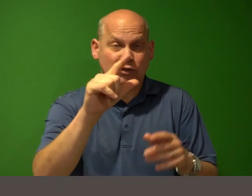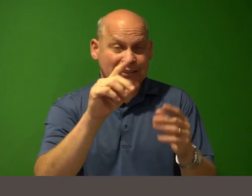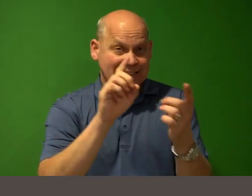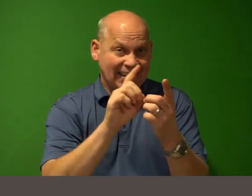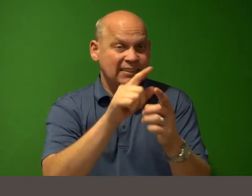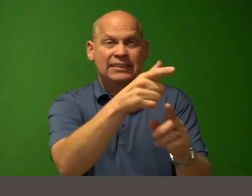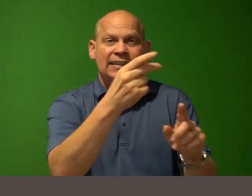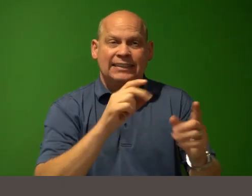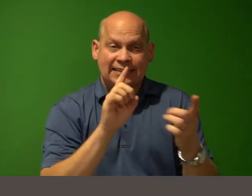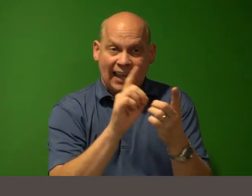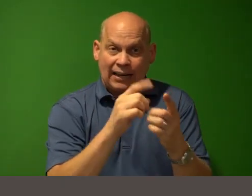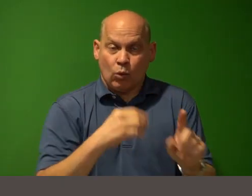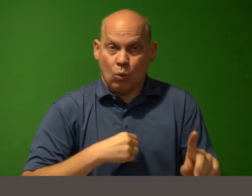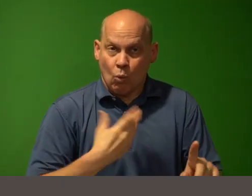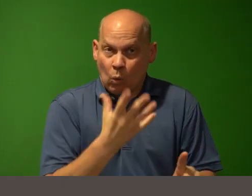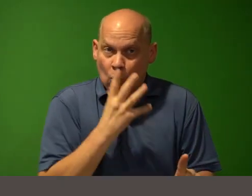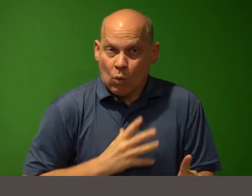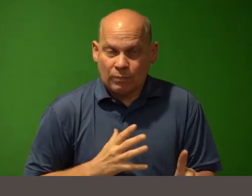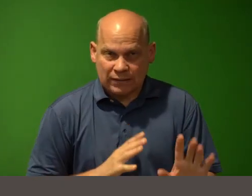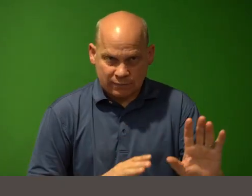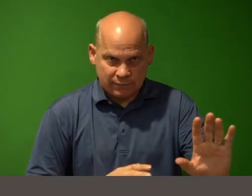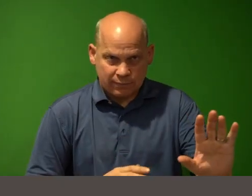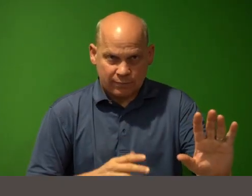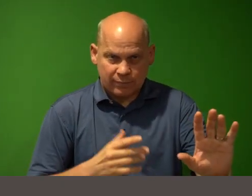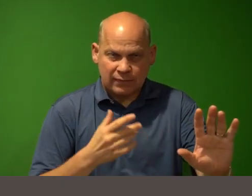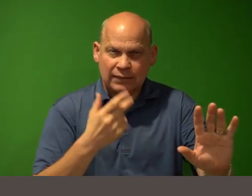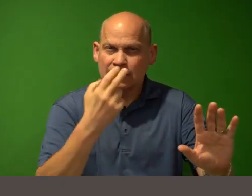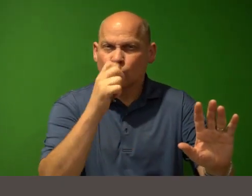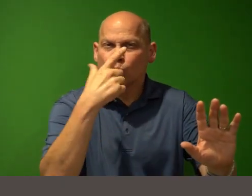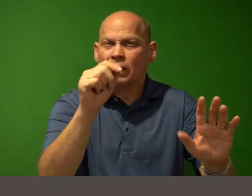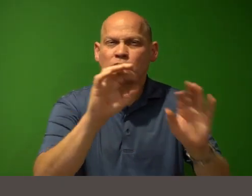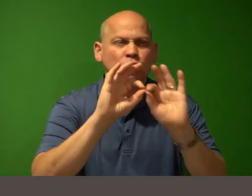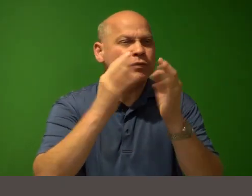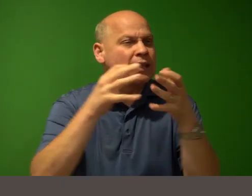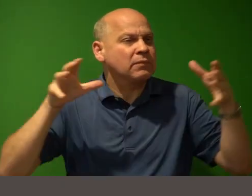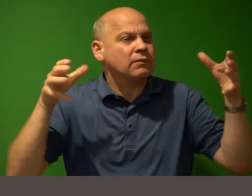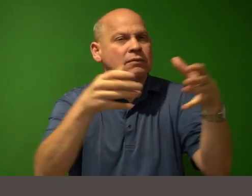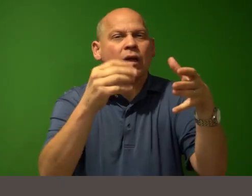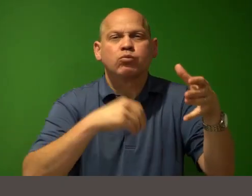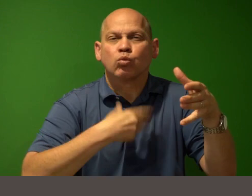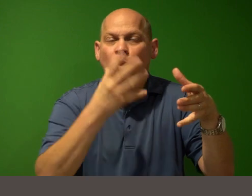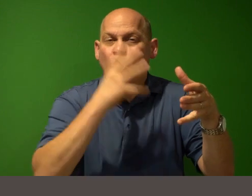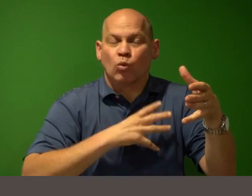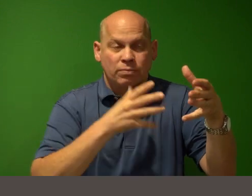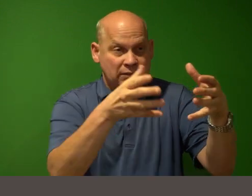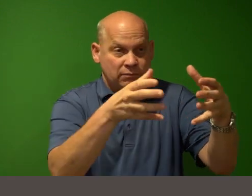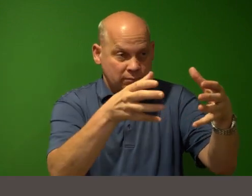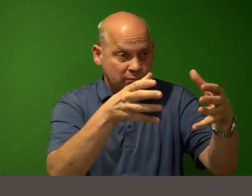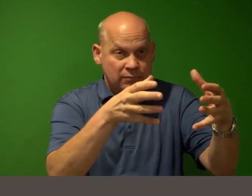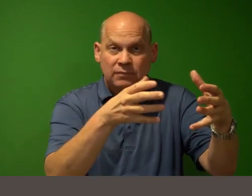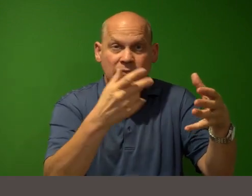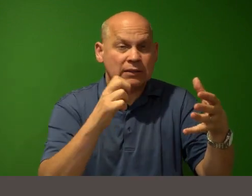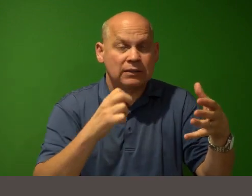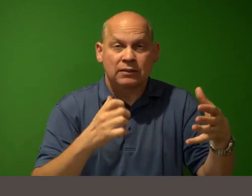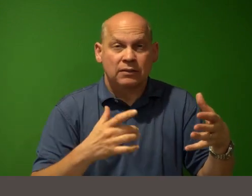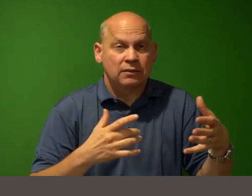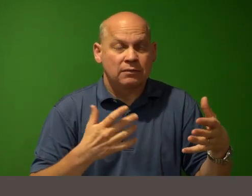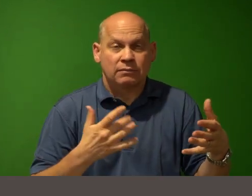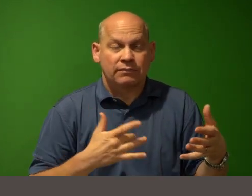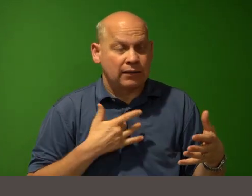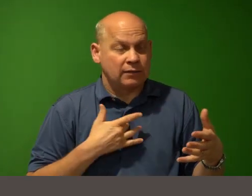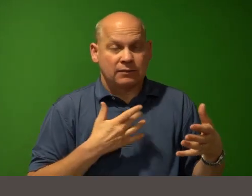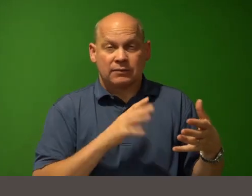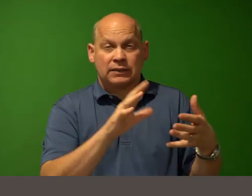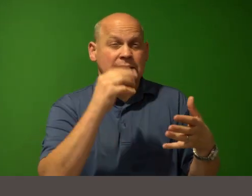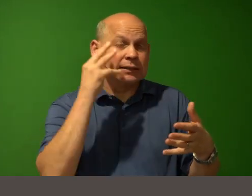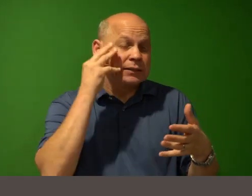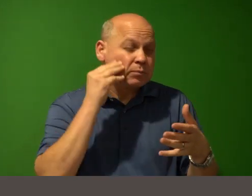He went to a family gathering of the white woman and he experienced racism.